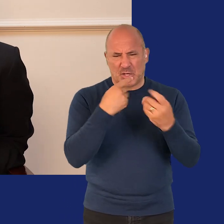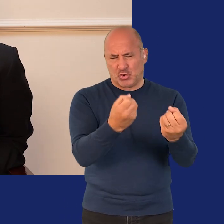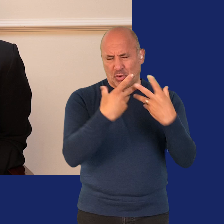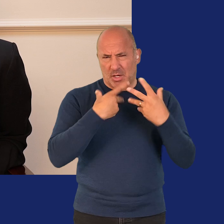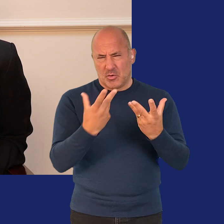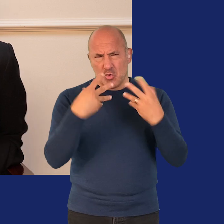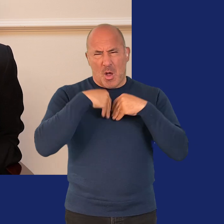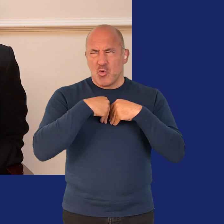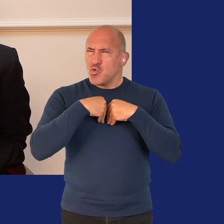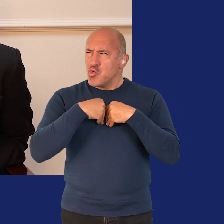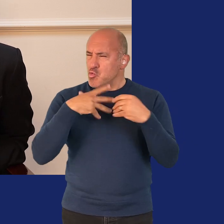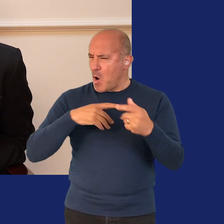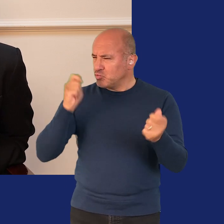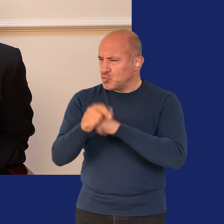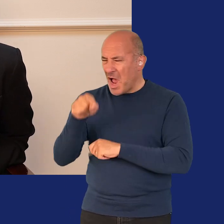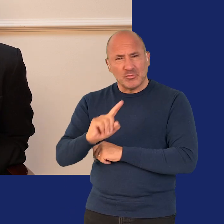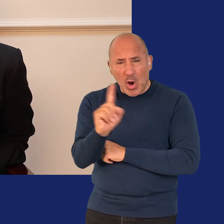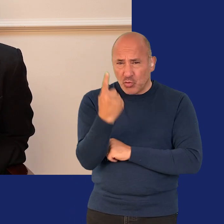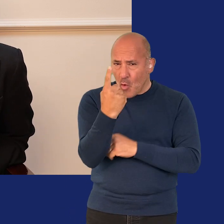Josh: Mm. Where like, I would,